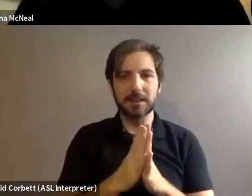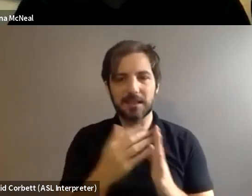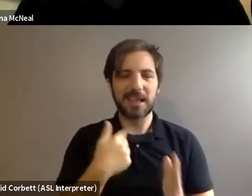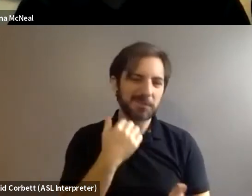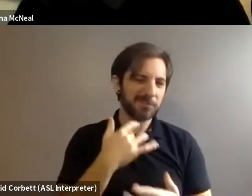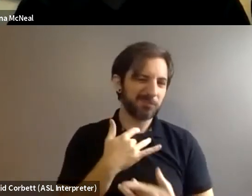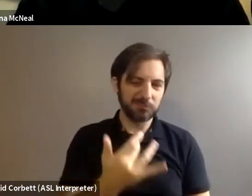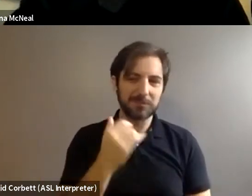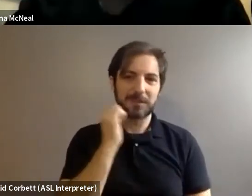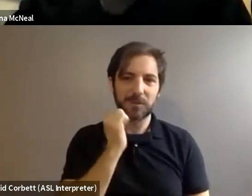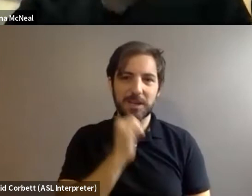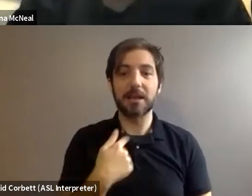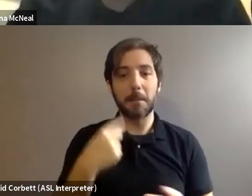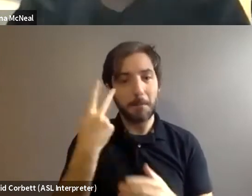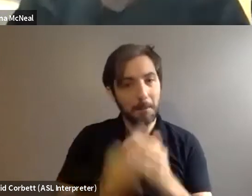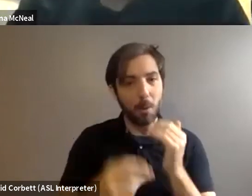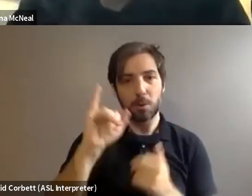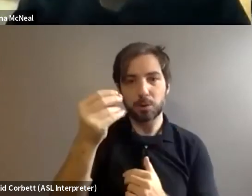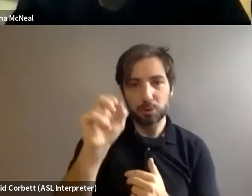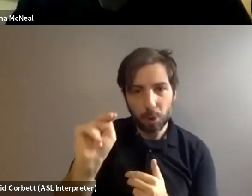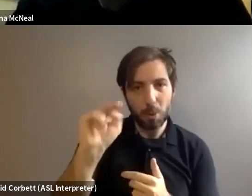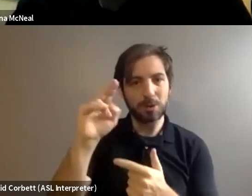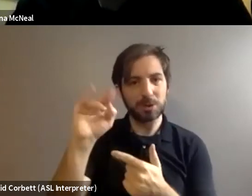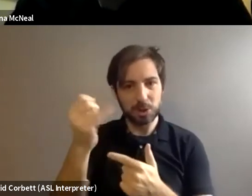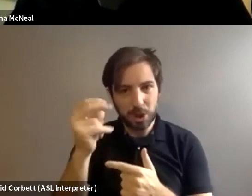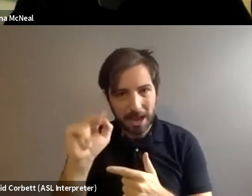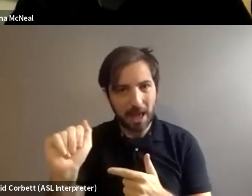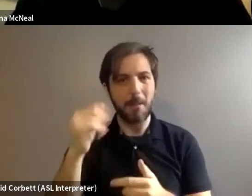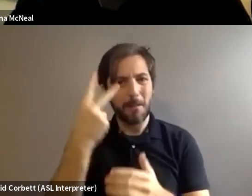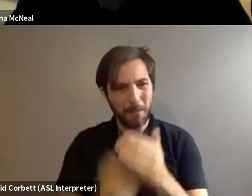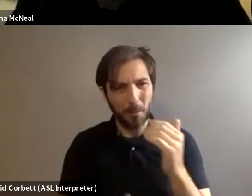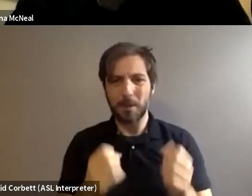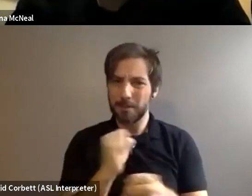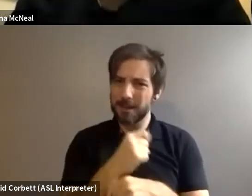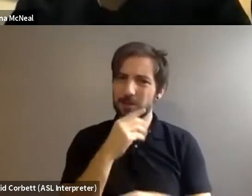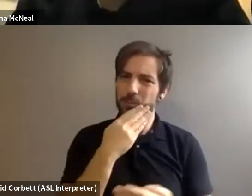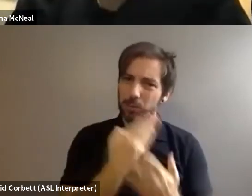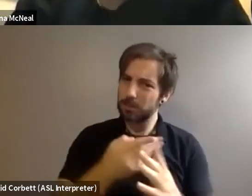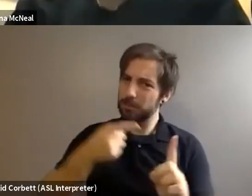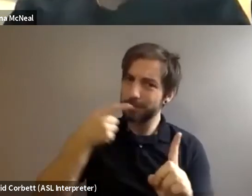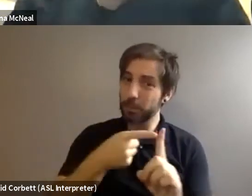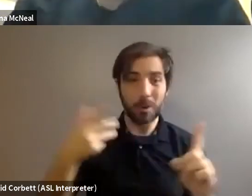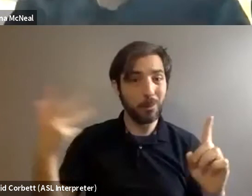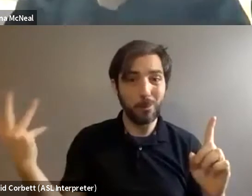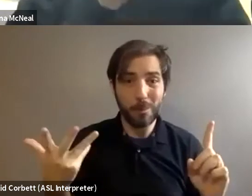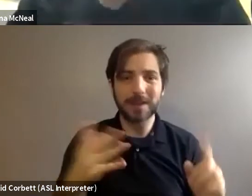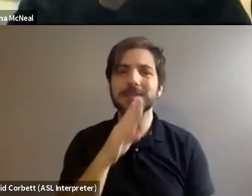jenna have made a good point is you know speak up um i've worked i worked when i started